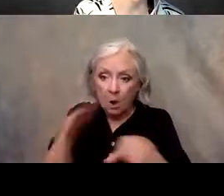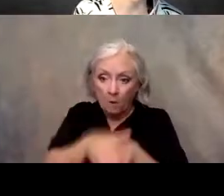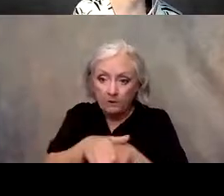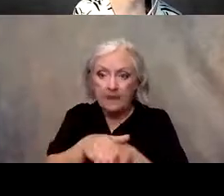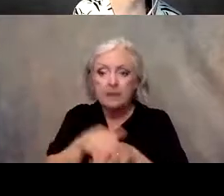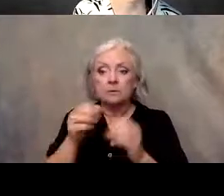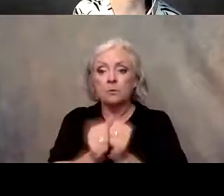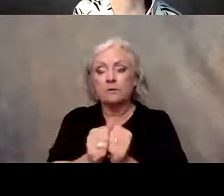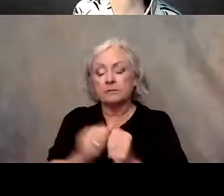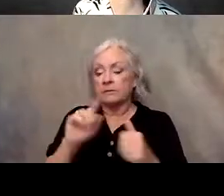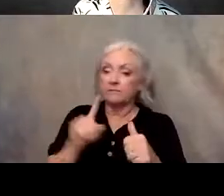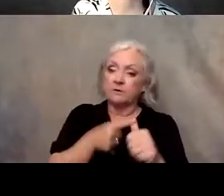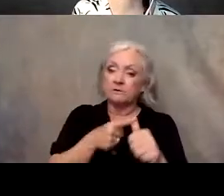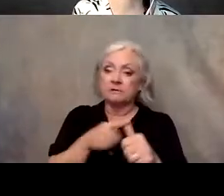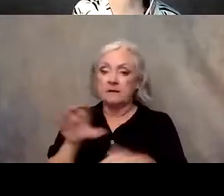audio visual asset.